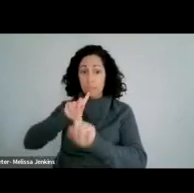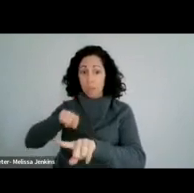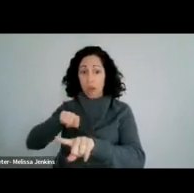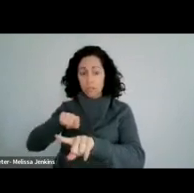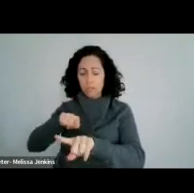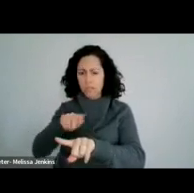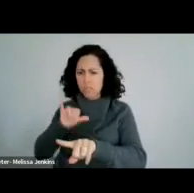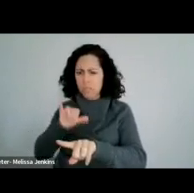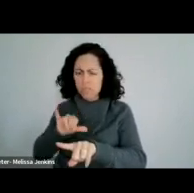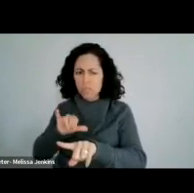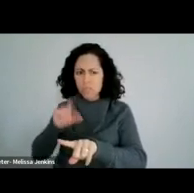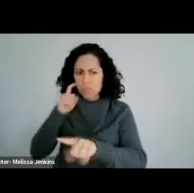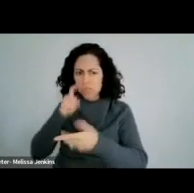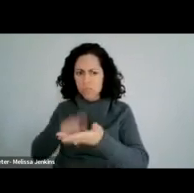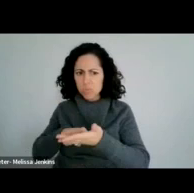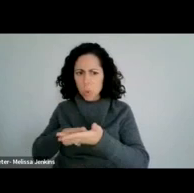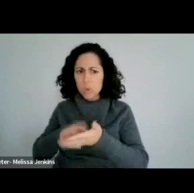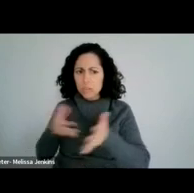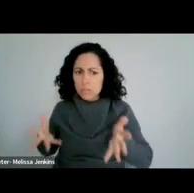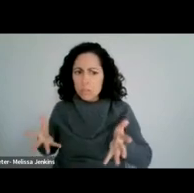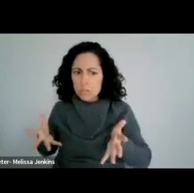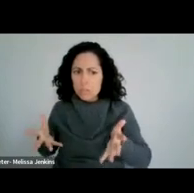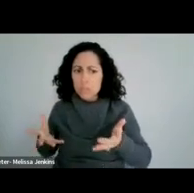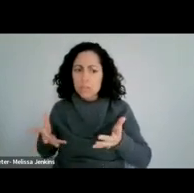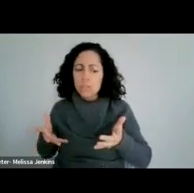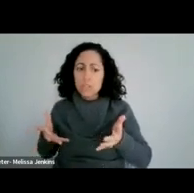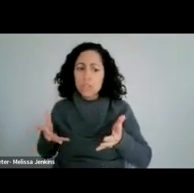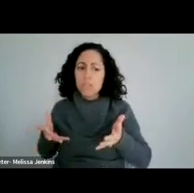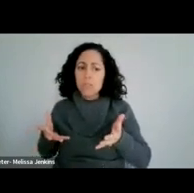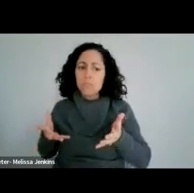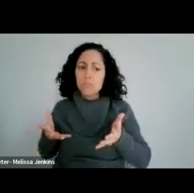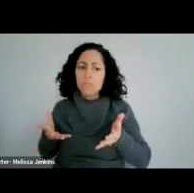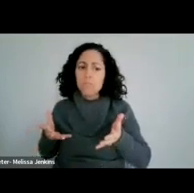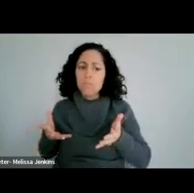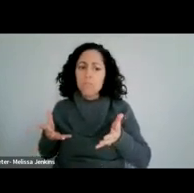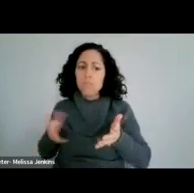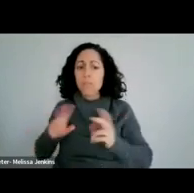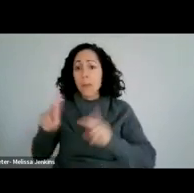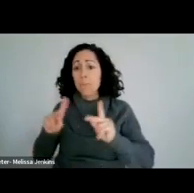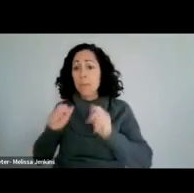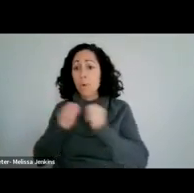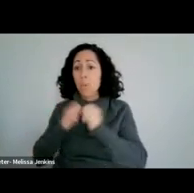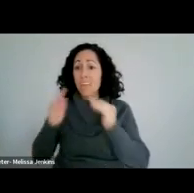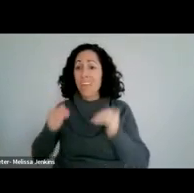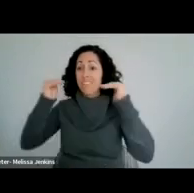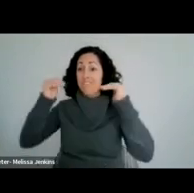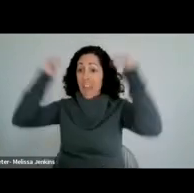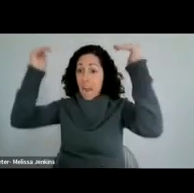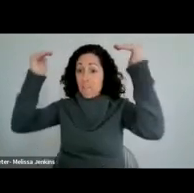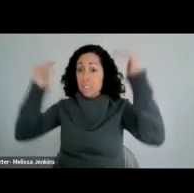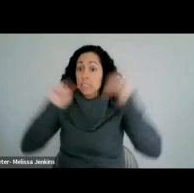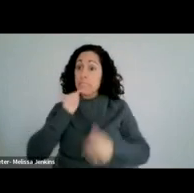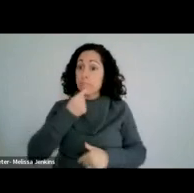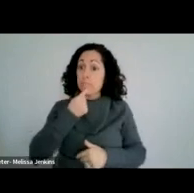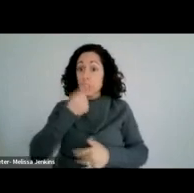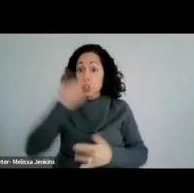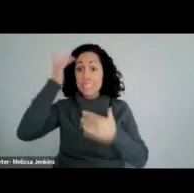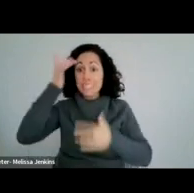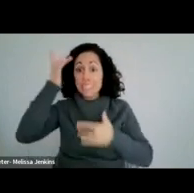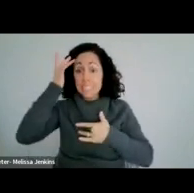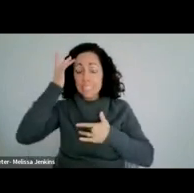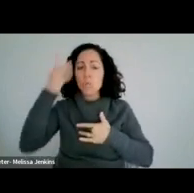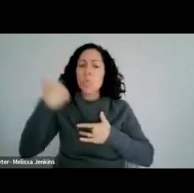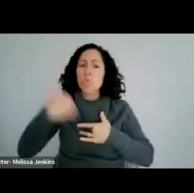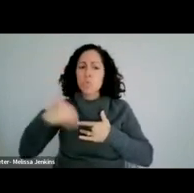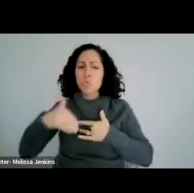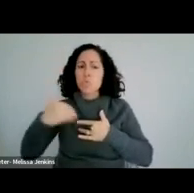Now, why is this important? We're starting to learn what we could do in our next phase of clinical development.